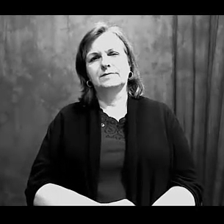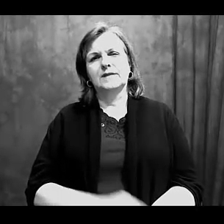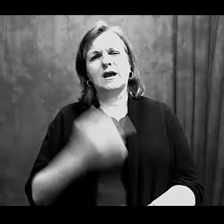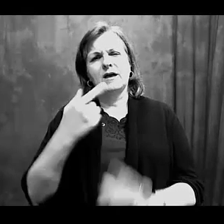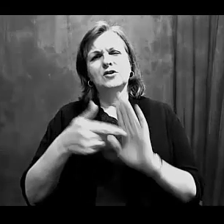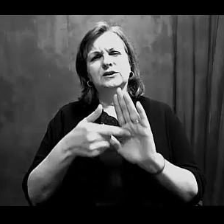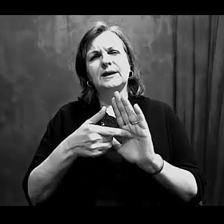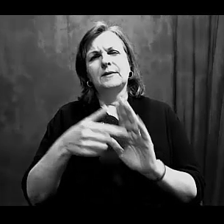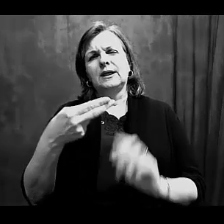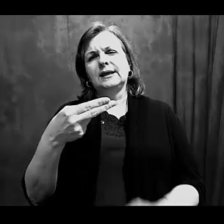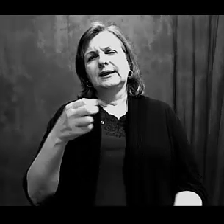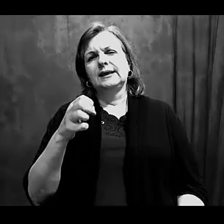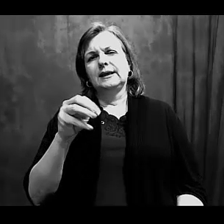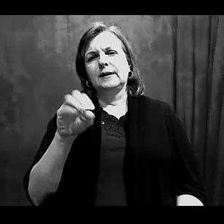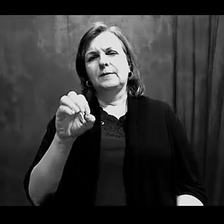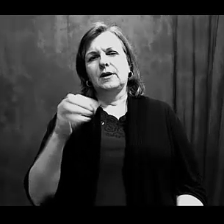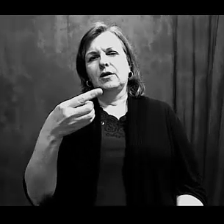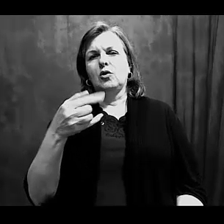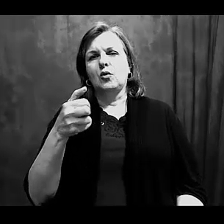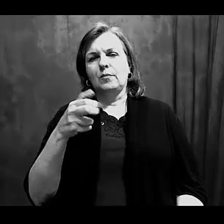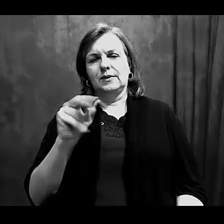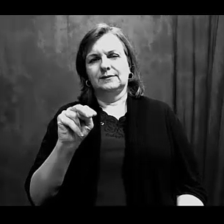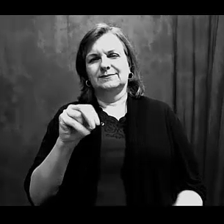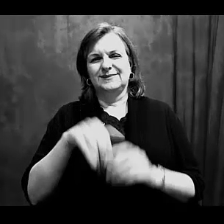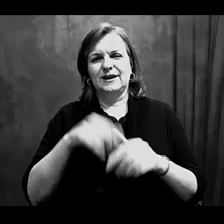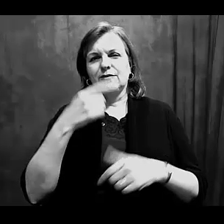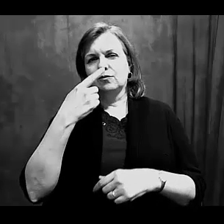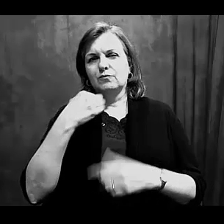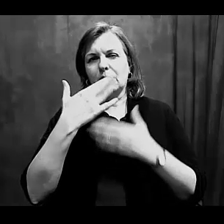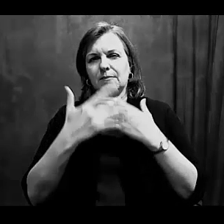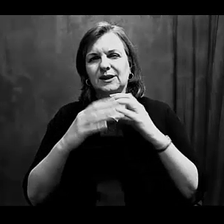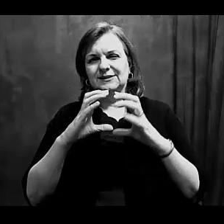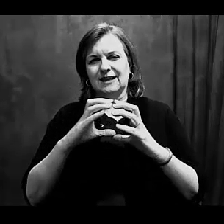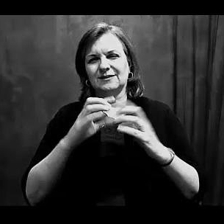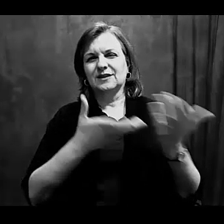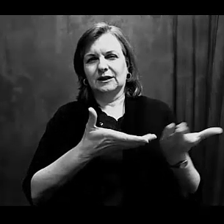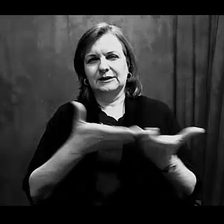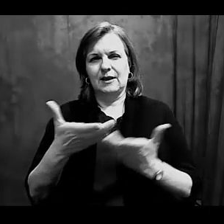in hemoglobin hemoglobin carries oxygen in red blood cells